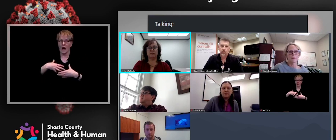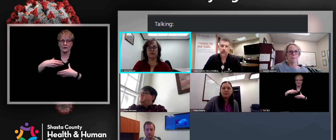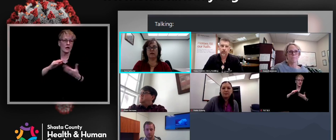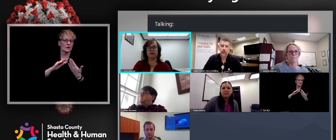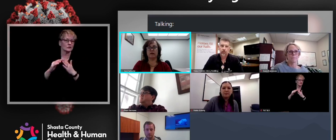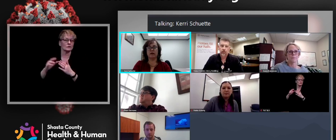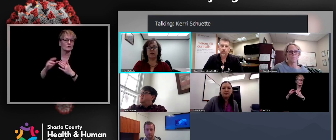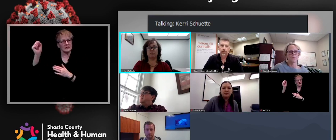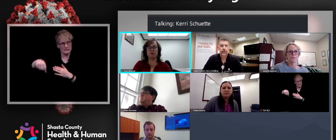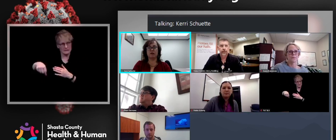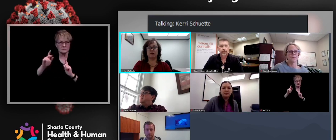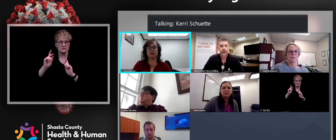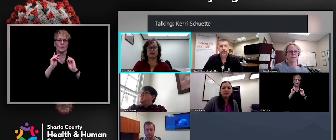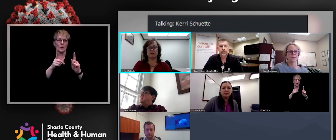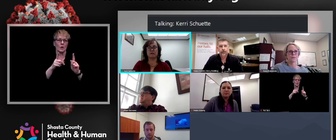All right. Any other media questions?